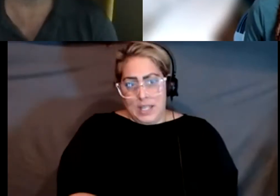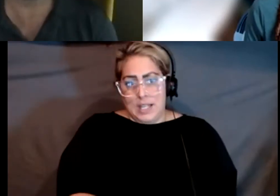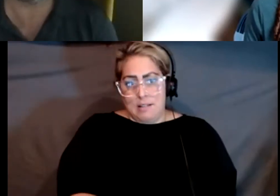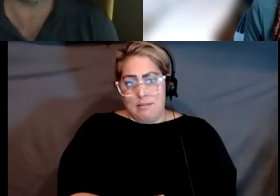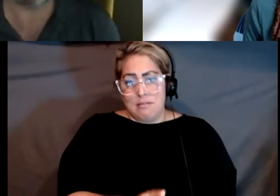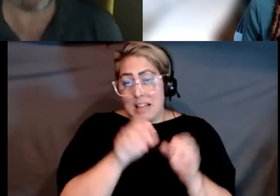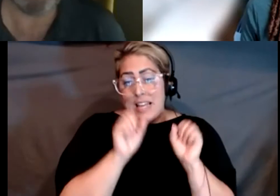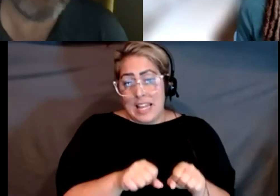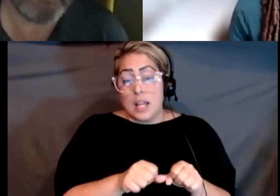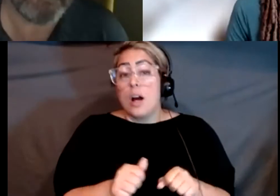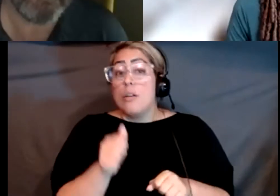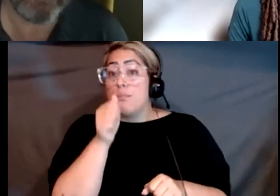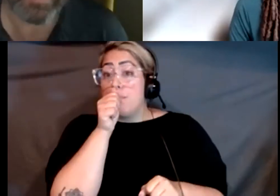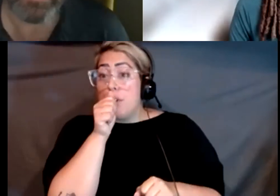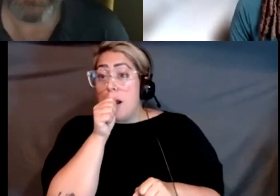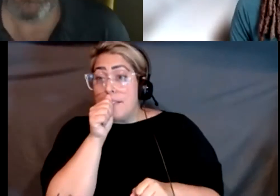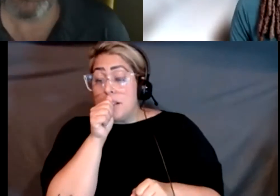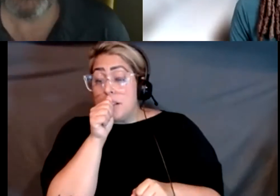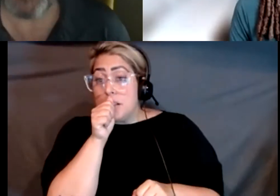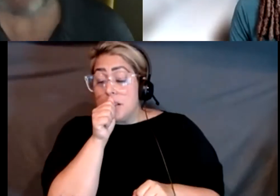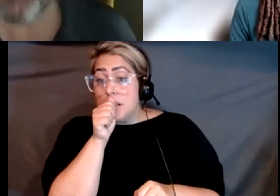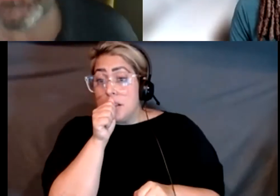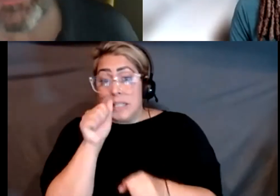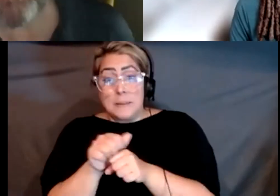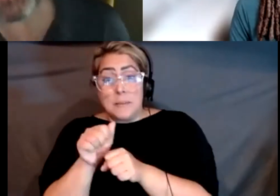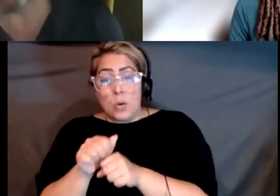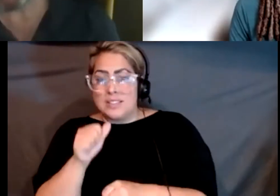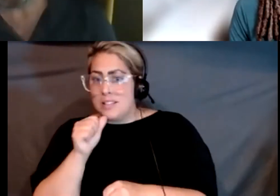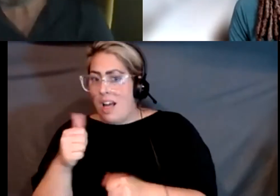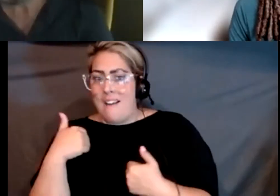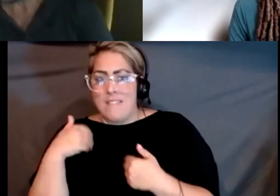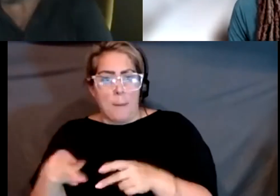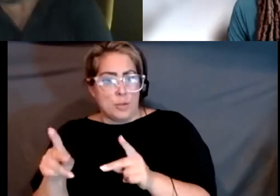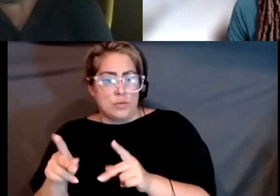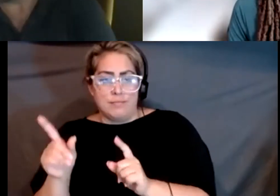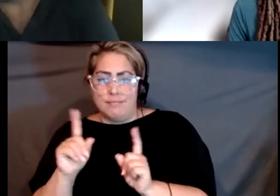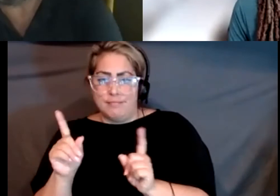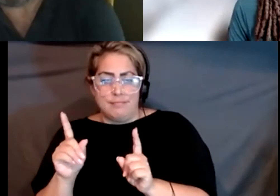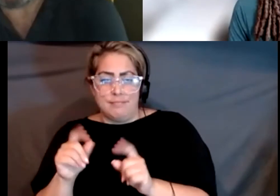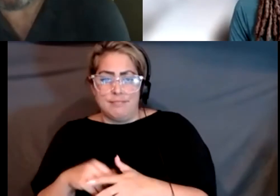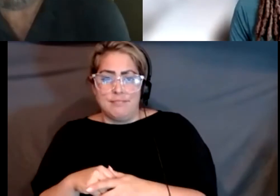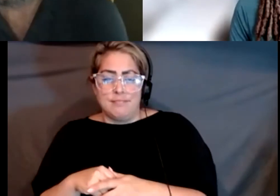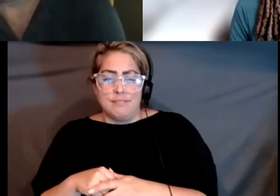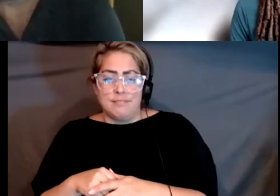Private employees do not have that option. I'm not going to go super deep on that because